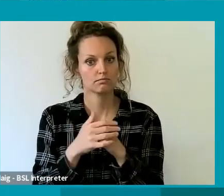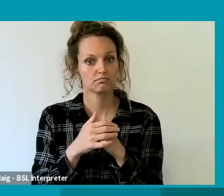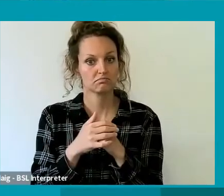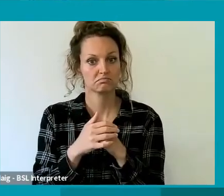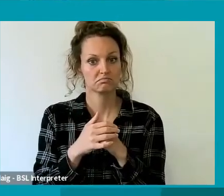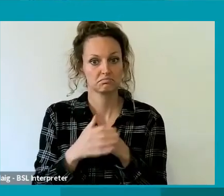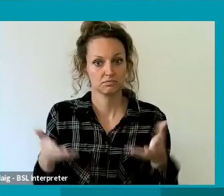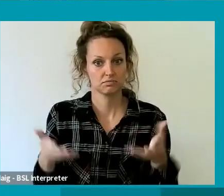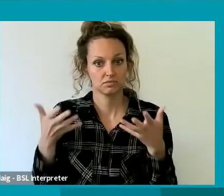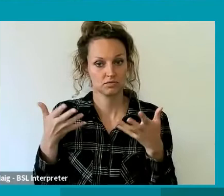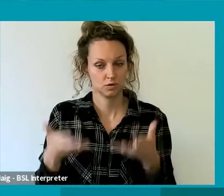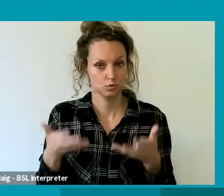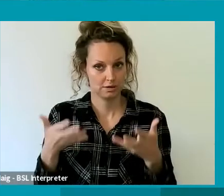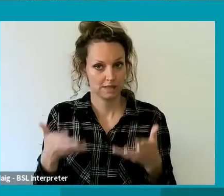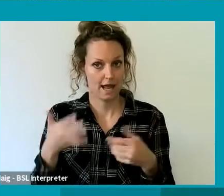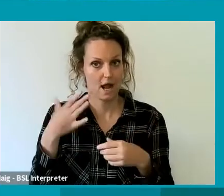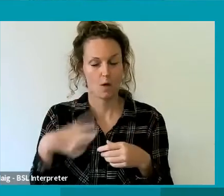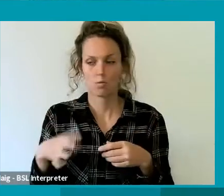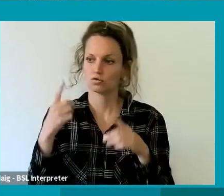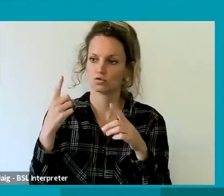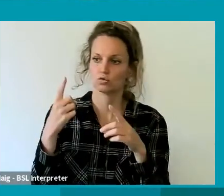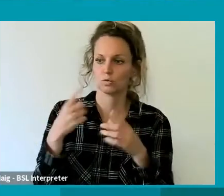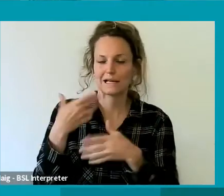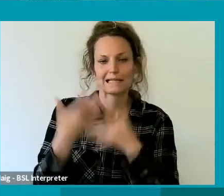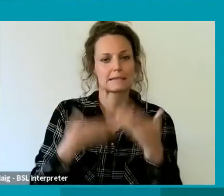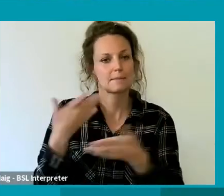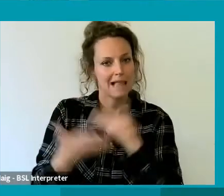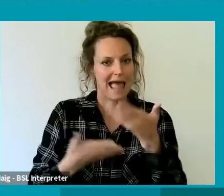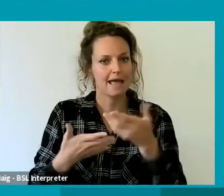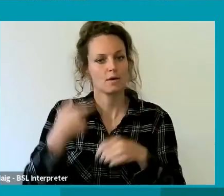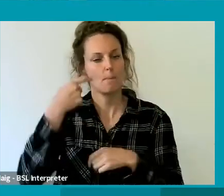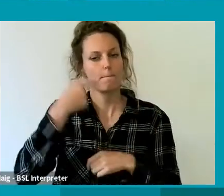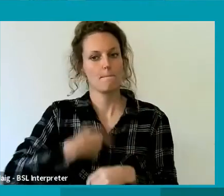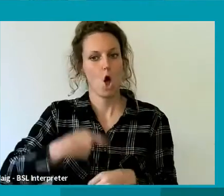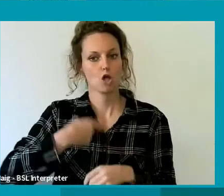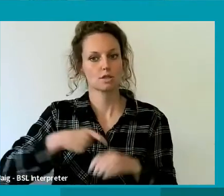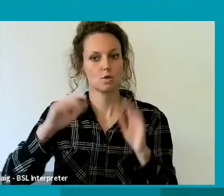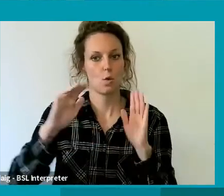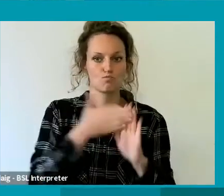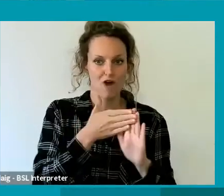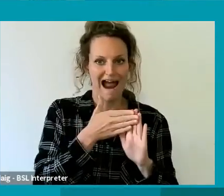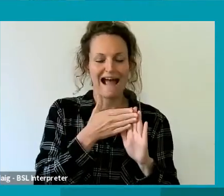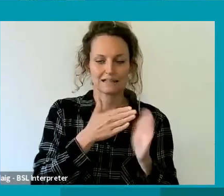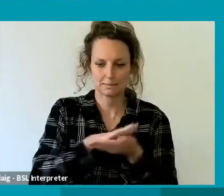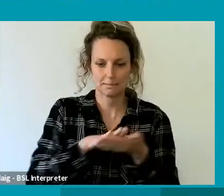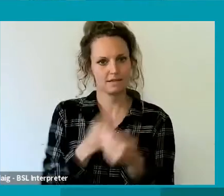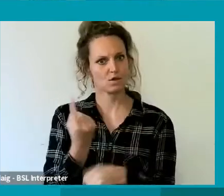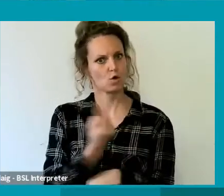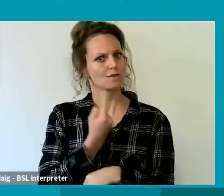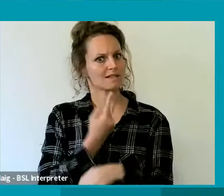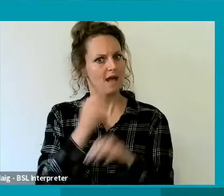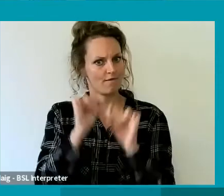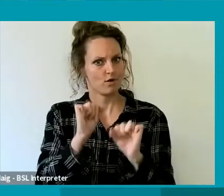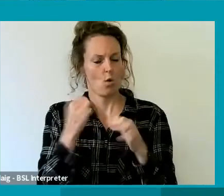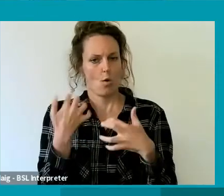when I talk about a personal brand, I am talking about your interest, your hobbies, and how you represent and